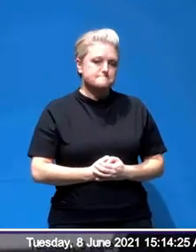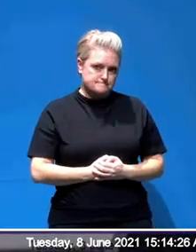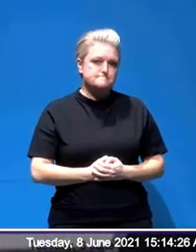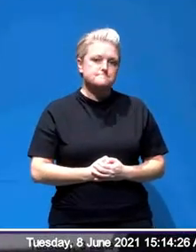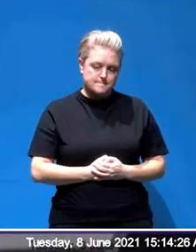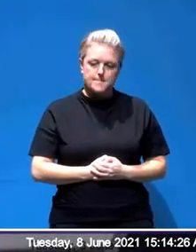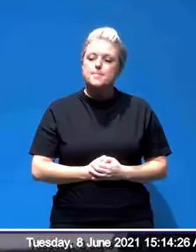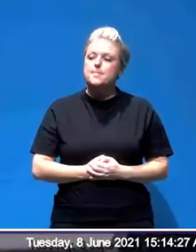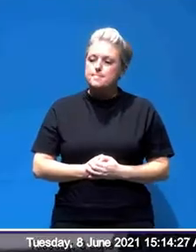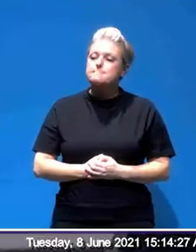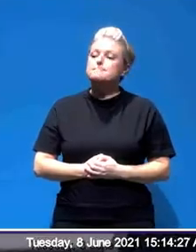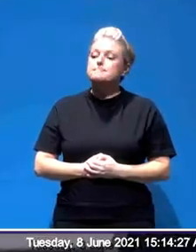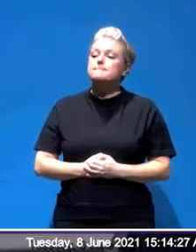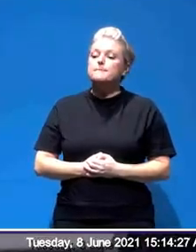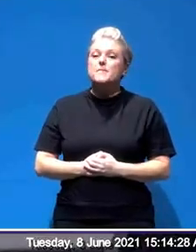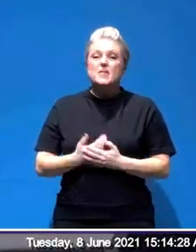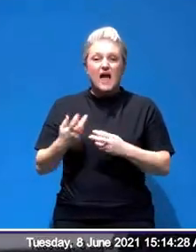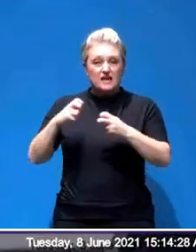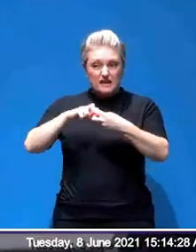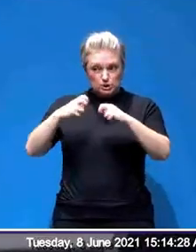Had those issues been escalated to your level?